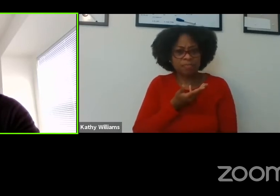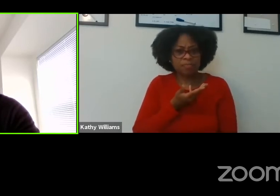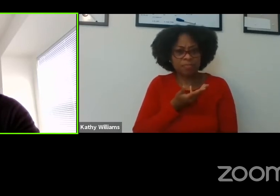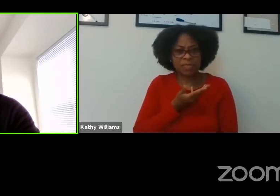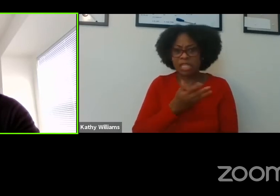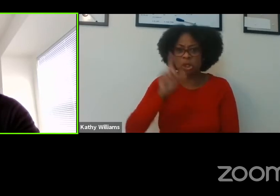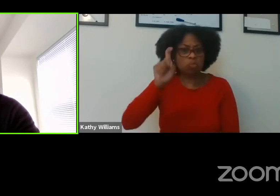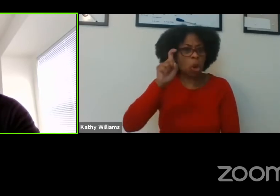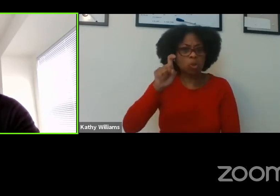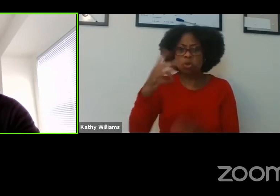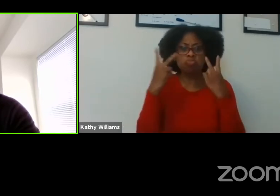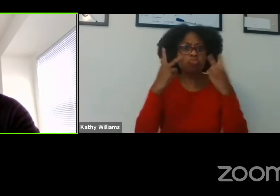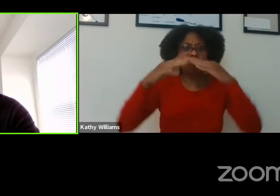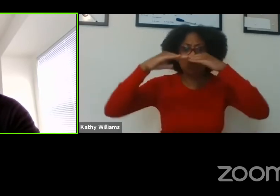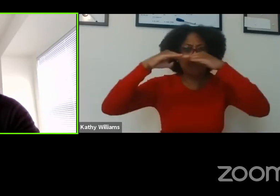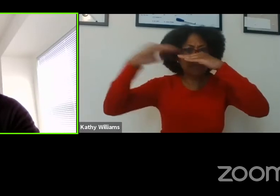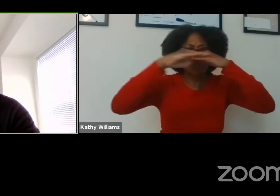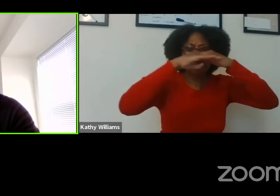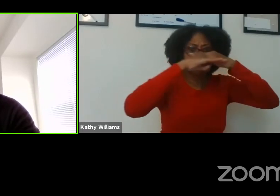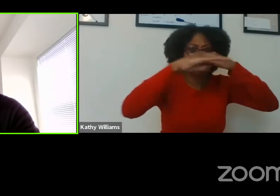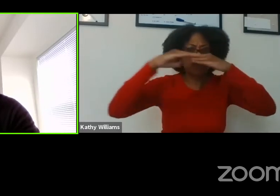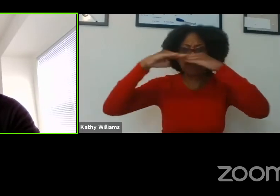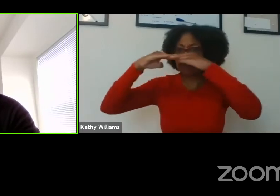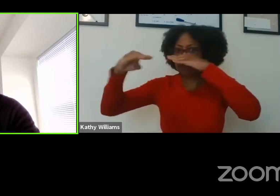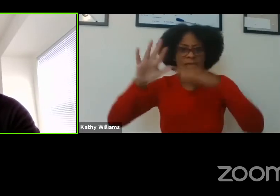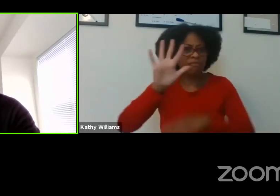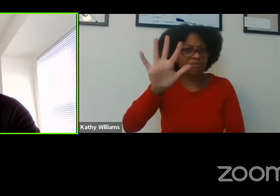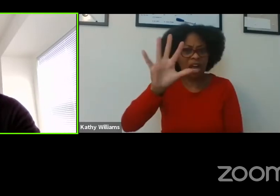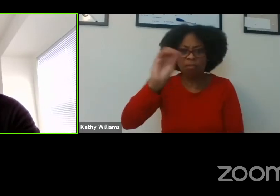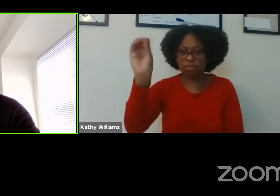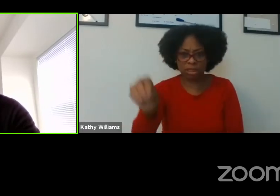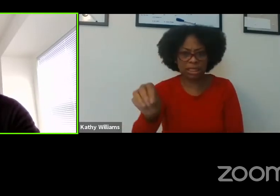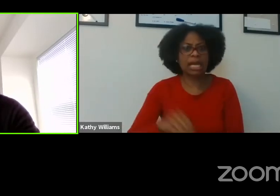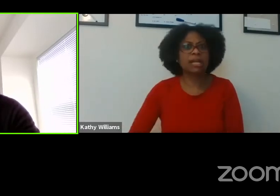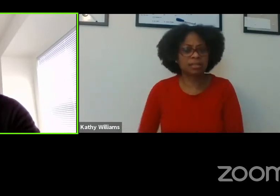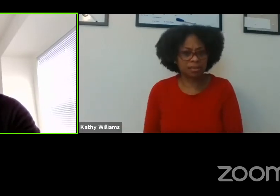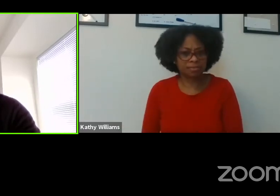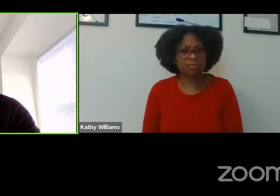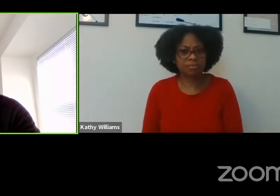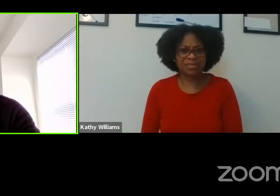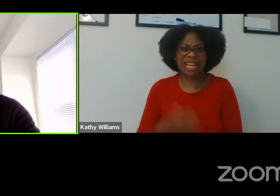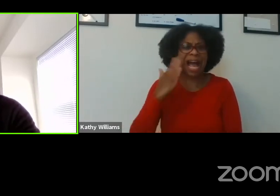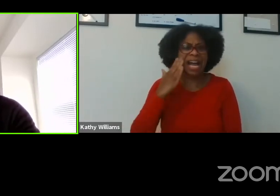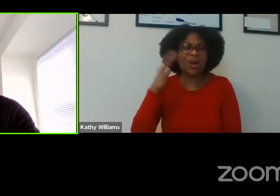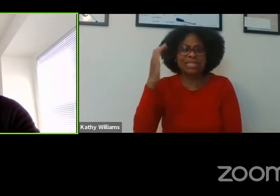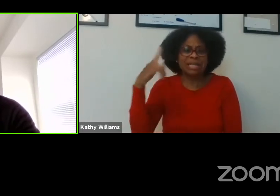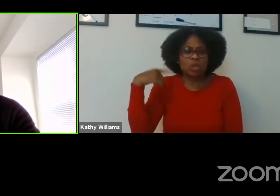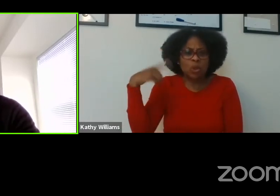I was supposed to keep my 5%. And I know this sounds crazy, but like that 5% was everything to me.